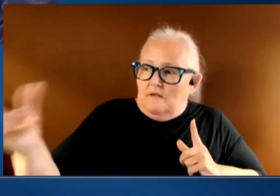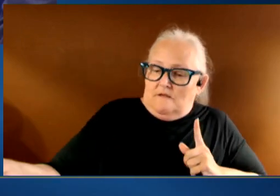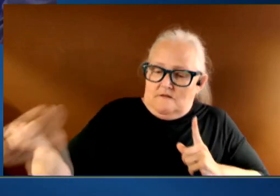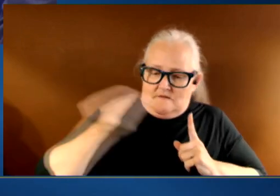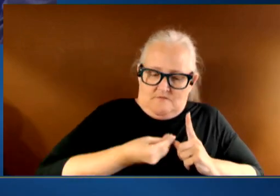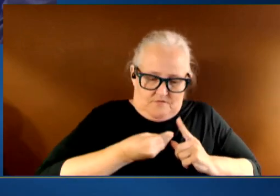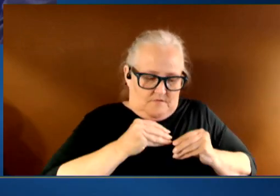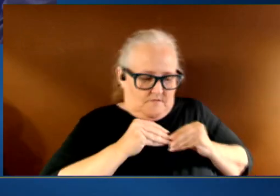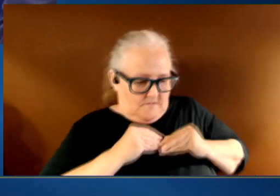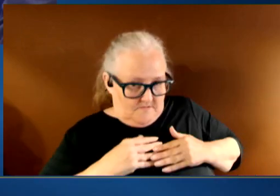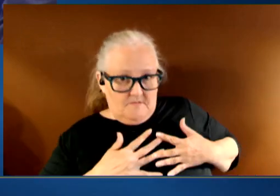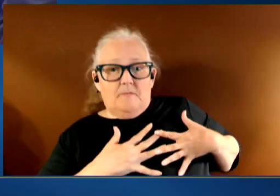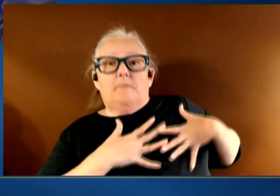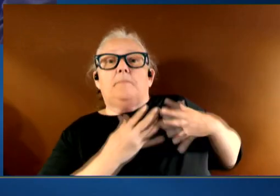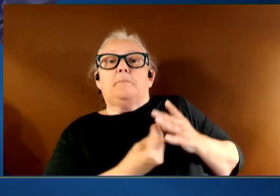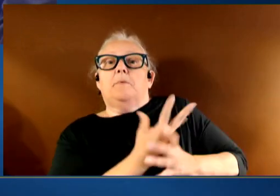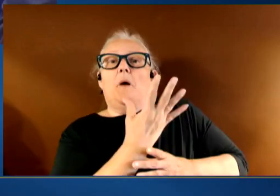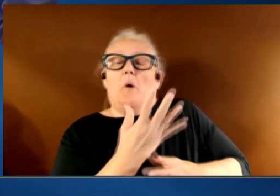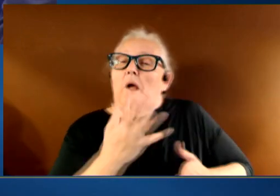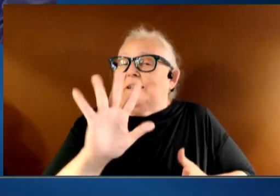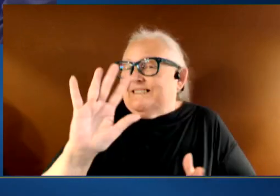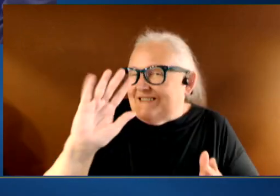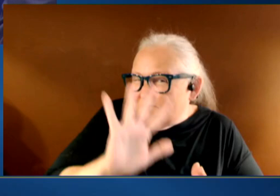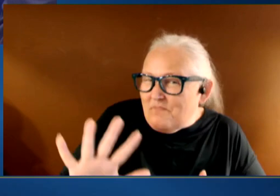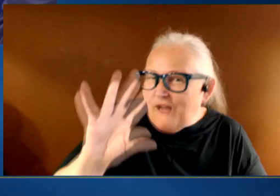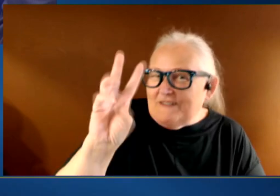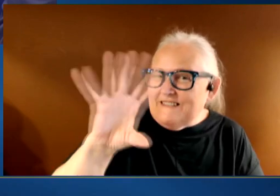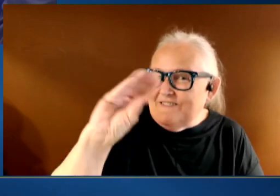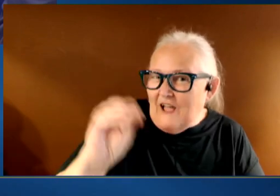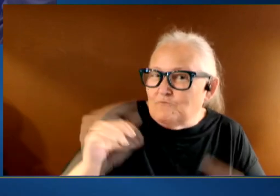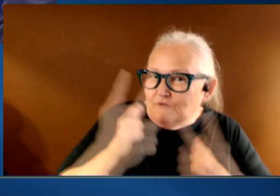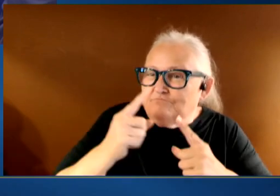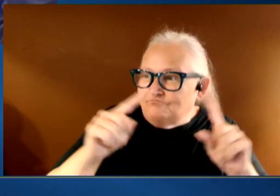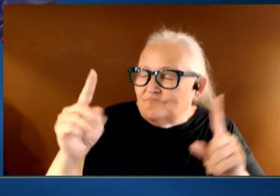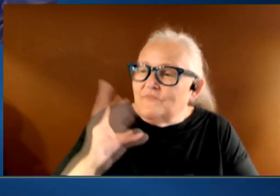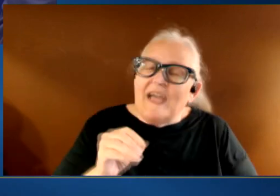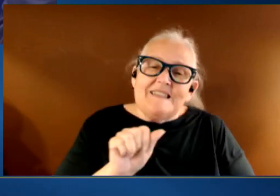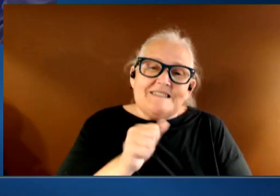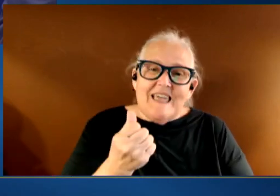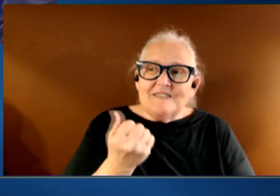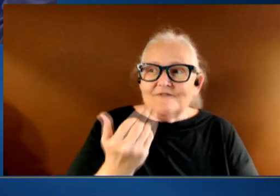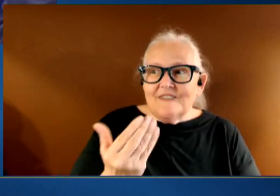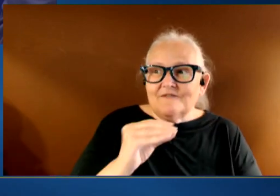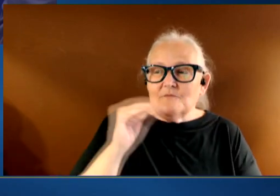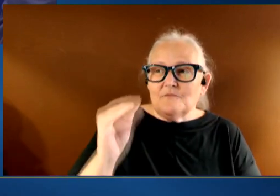sickle cell disease. And there's about a 10 to 15 percent chance of graft-versus-host disease.